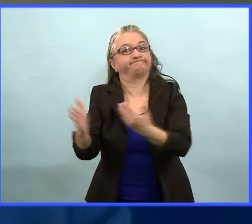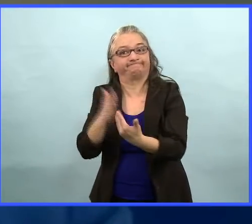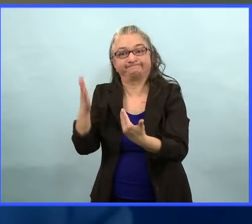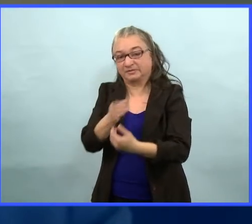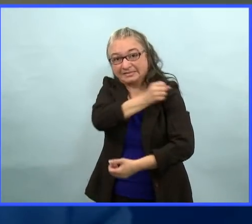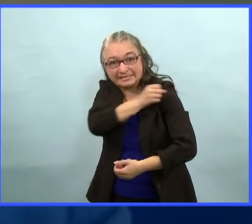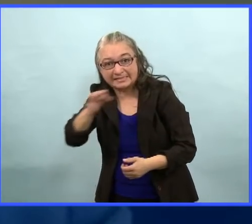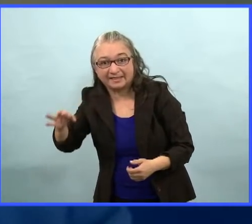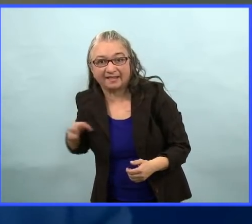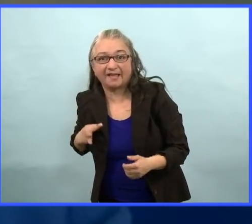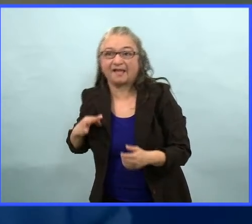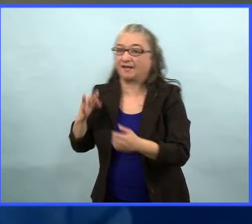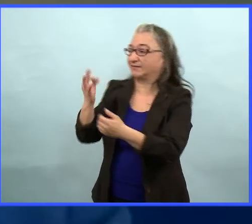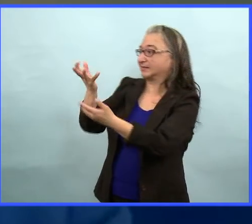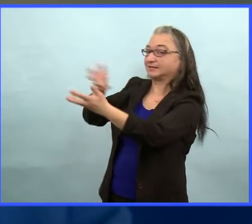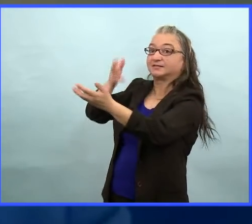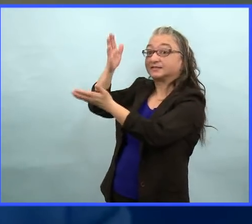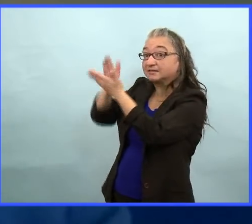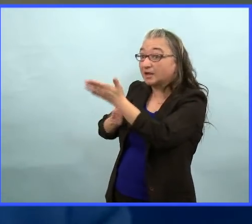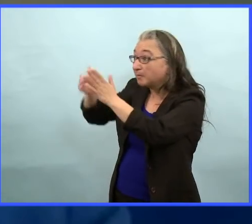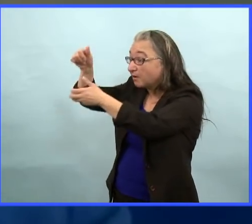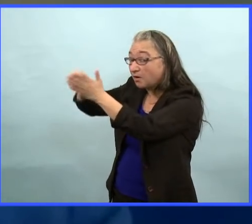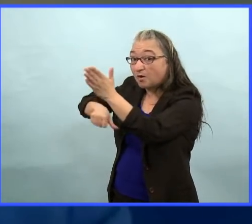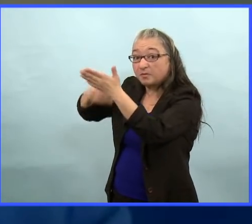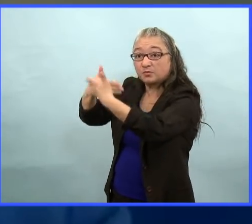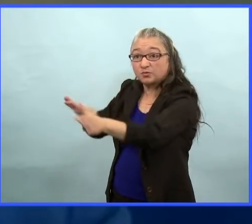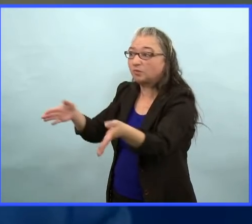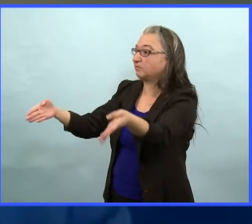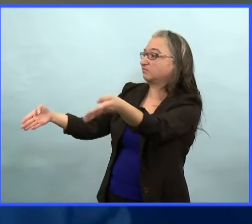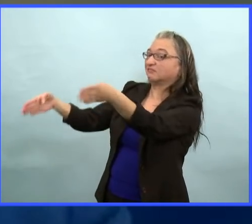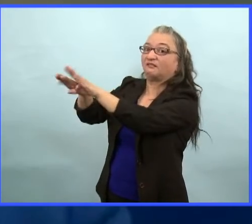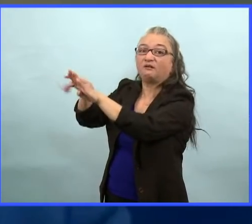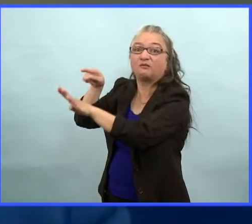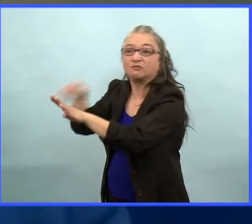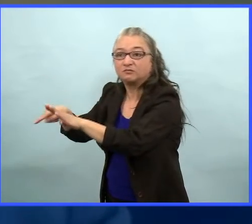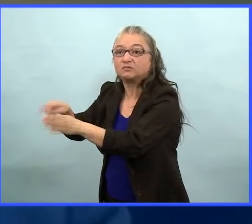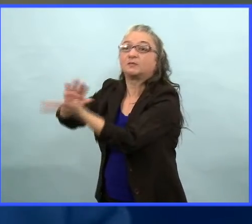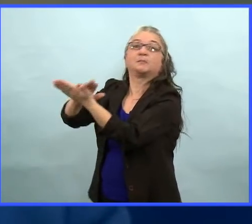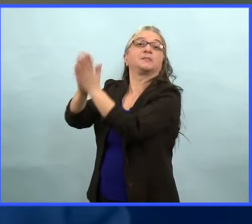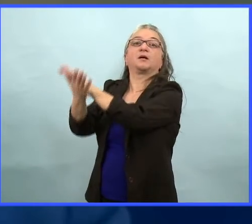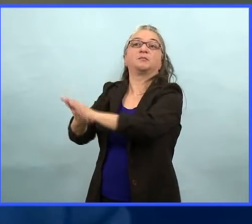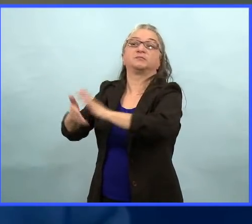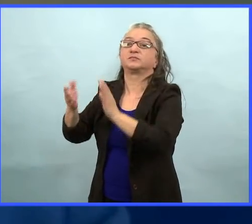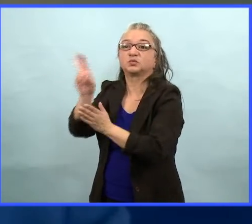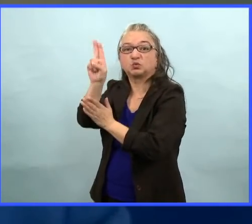it also has a real impact staff who have had to face this pandemic head-on for the last two years